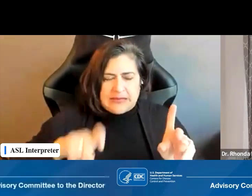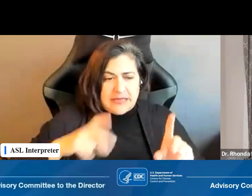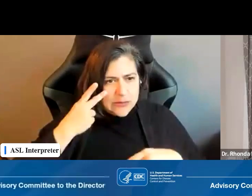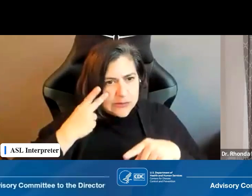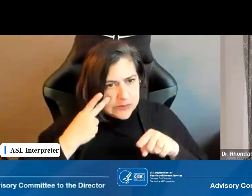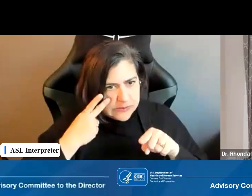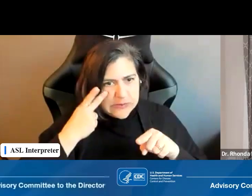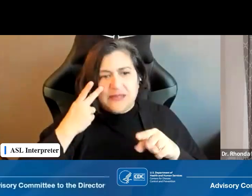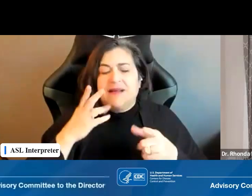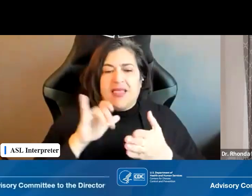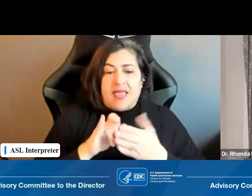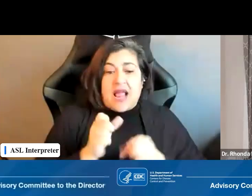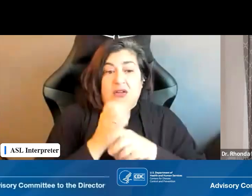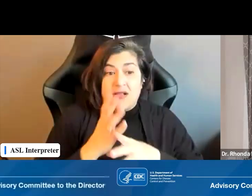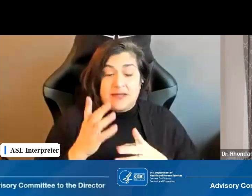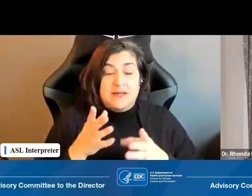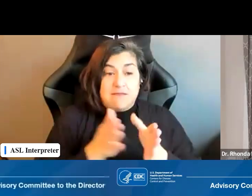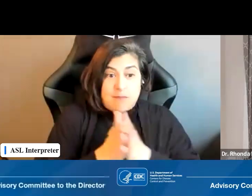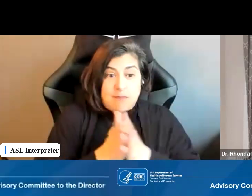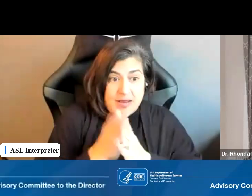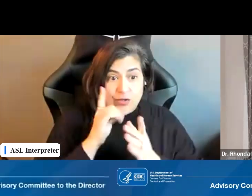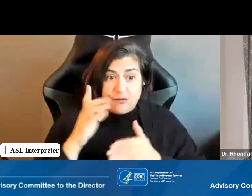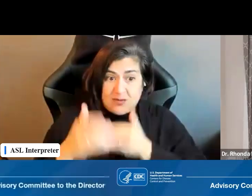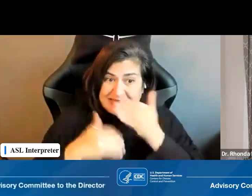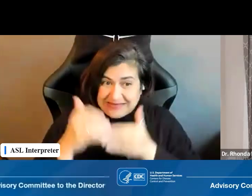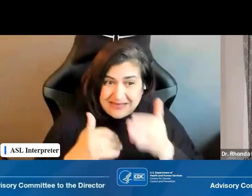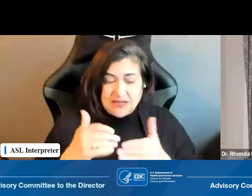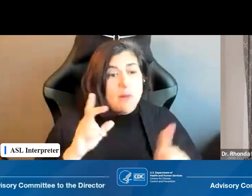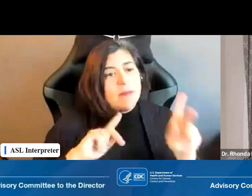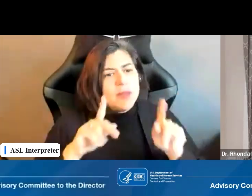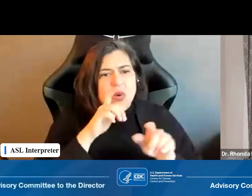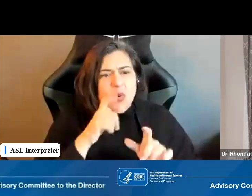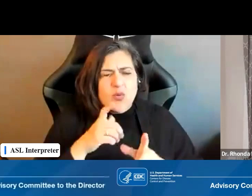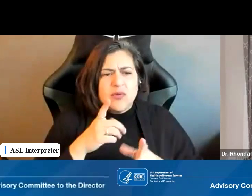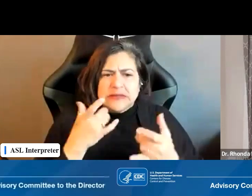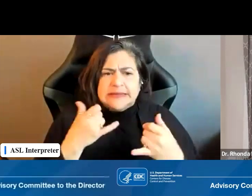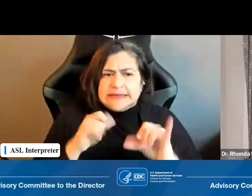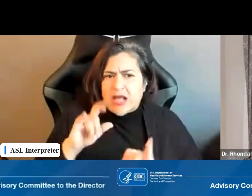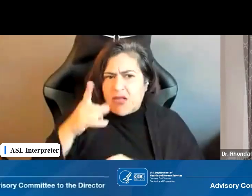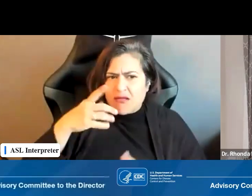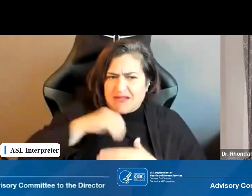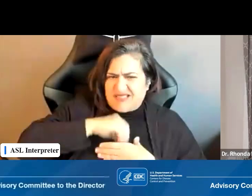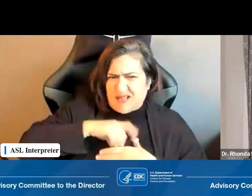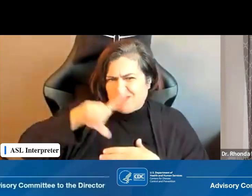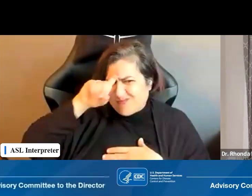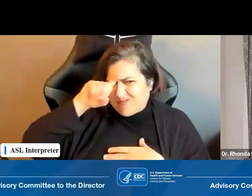So even the people who were most skeptical can still see whether or not movement and progress is being made. Does that make sense to you?